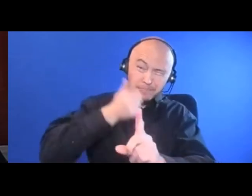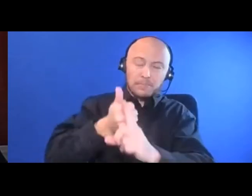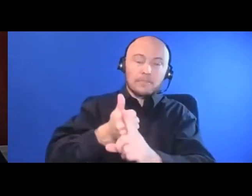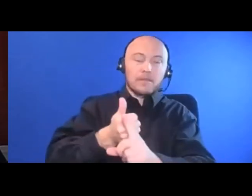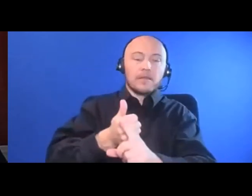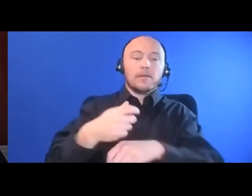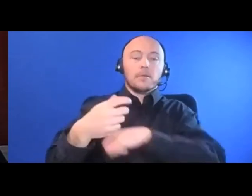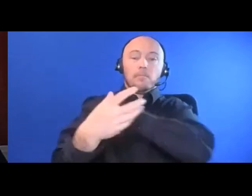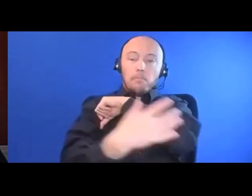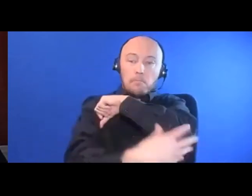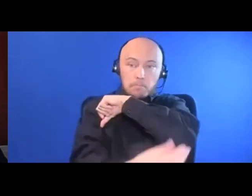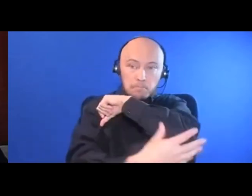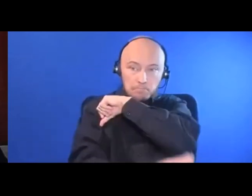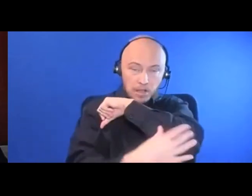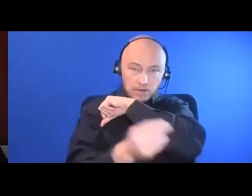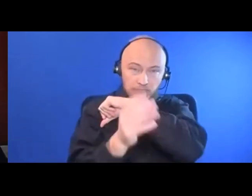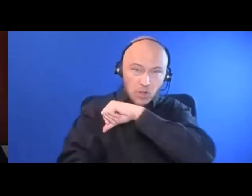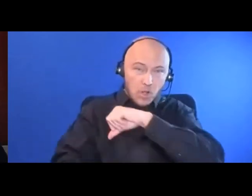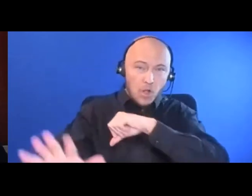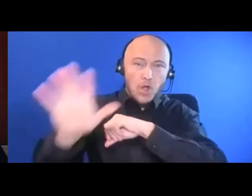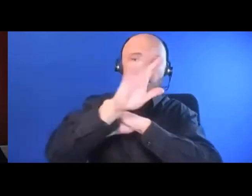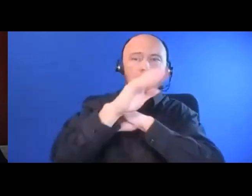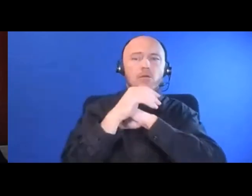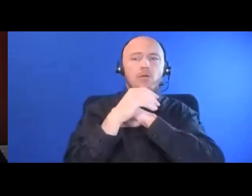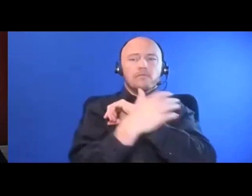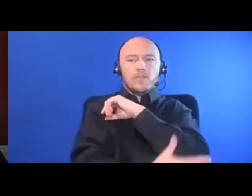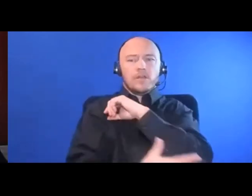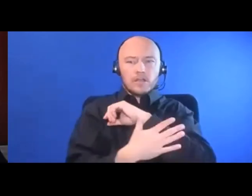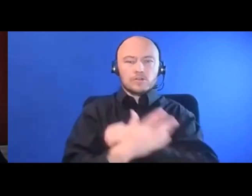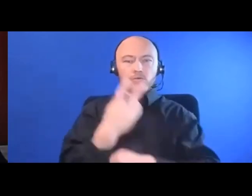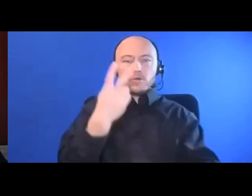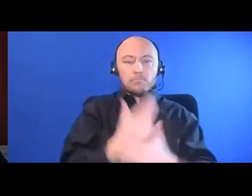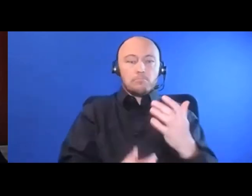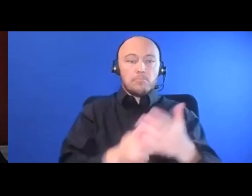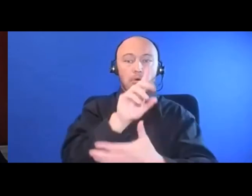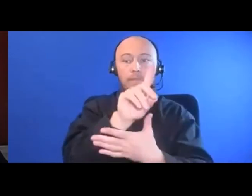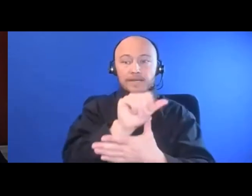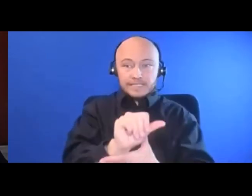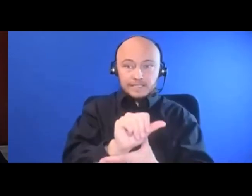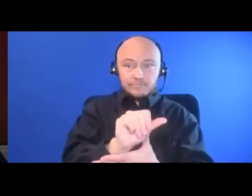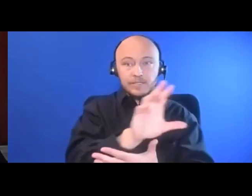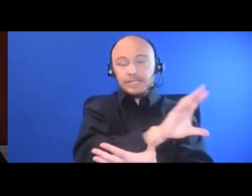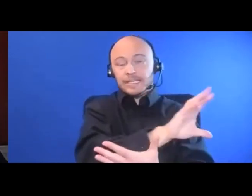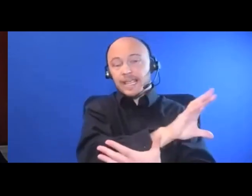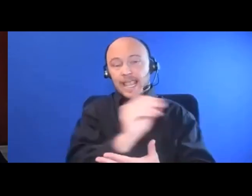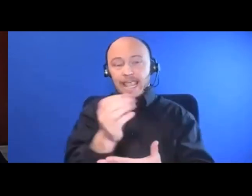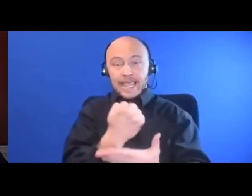that's happening in our country are people with both disabilities and economic hardship.